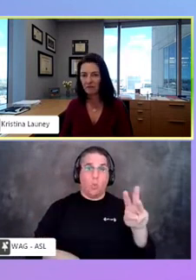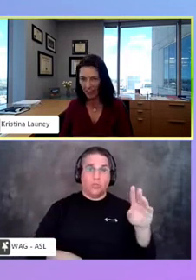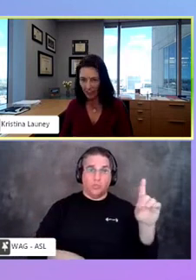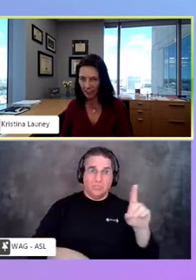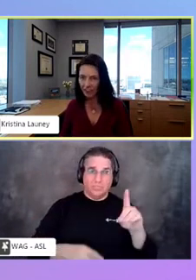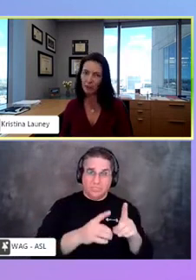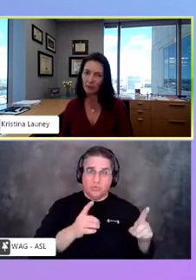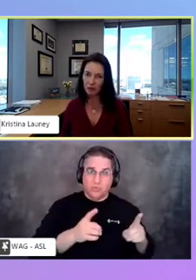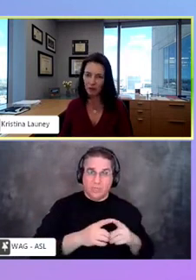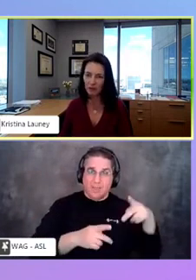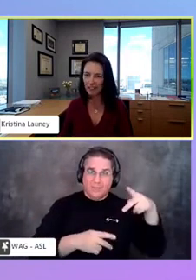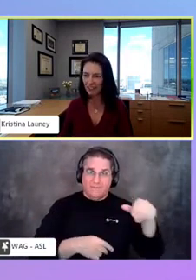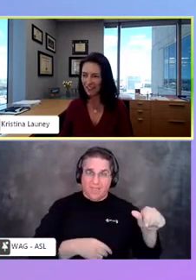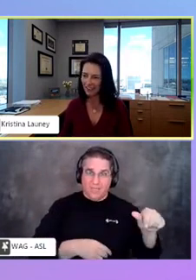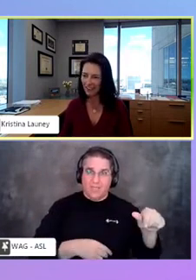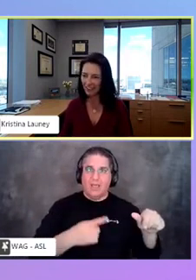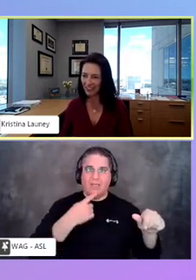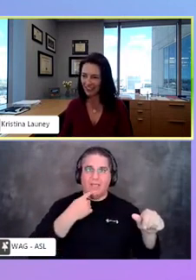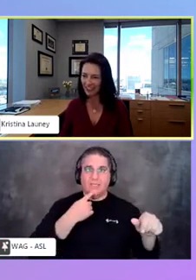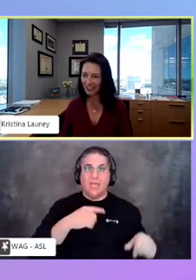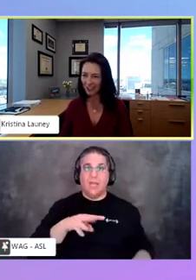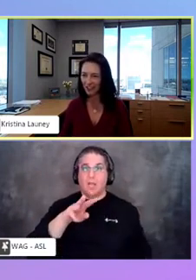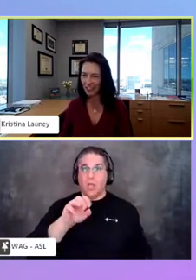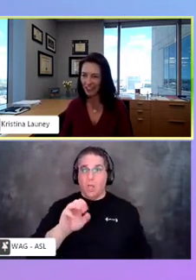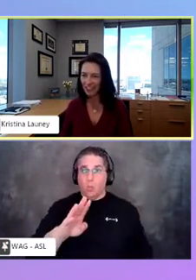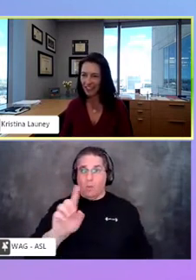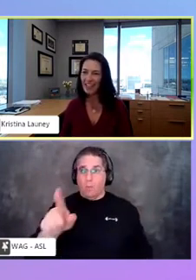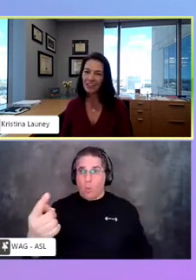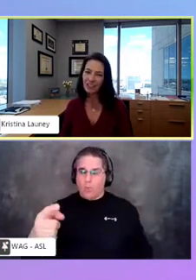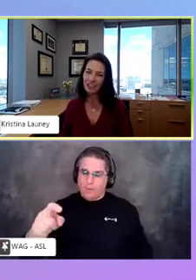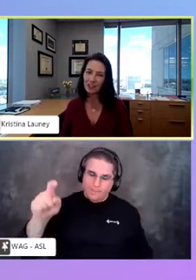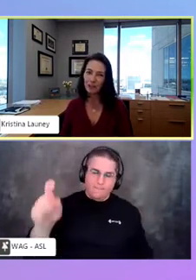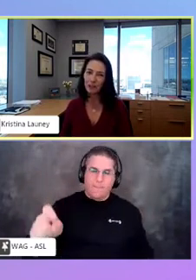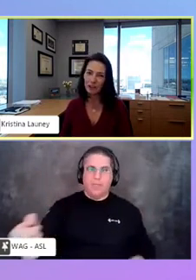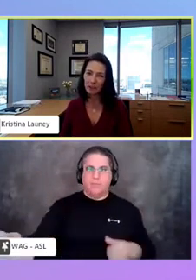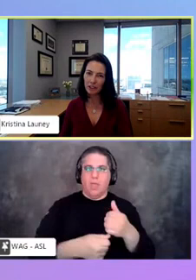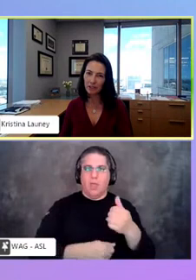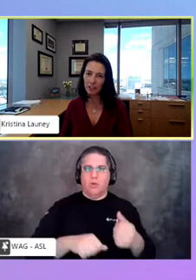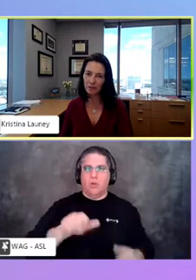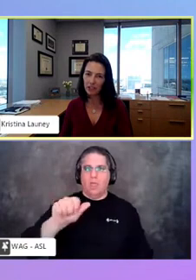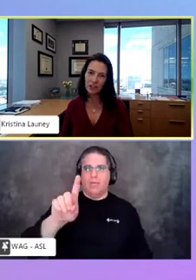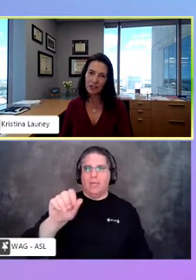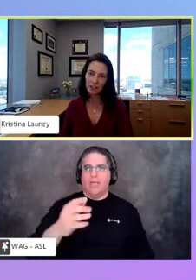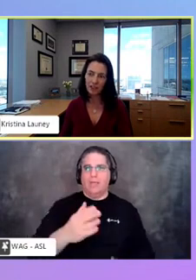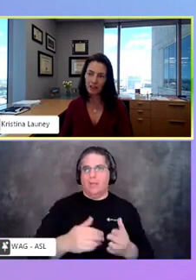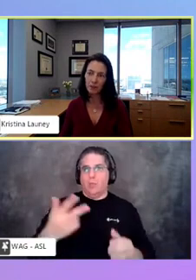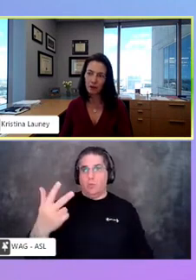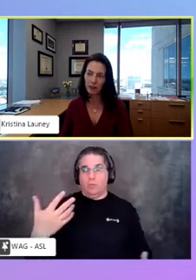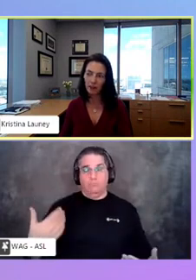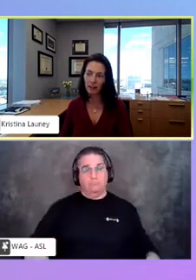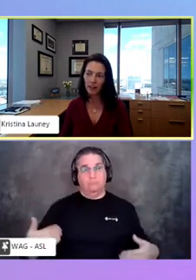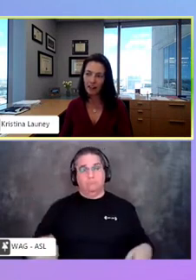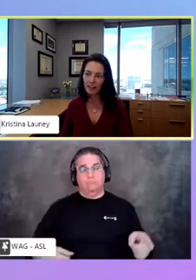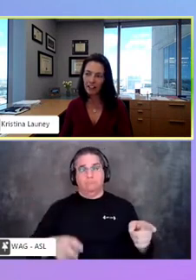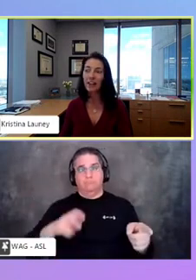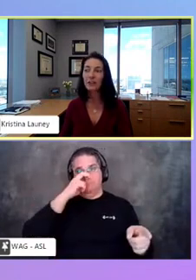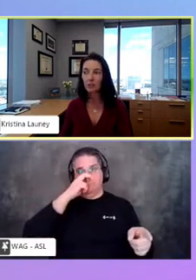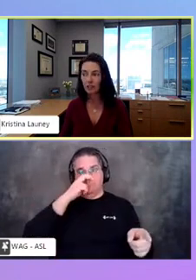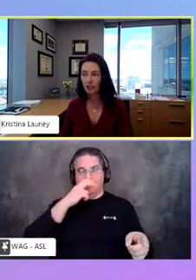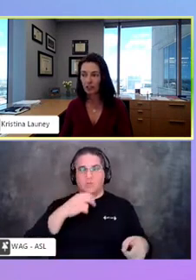where the court hold no physical nexus required, and in the Western district of Pennsylvania, they are very emphatic that we are